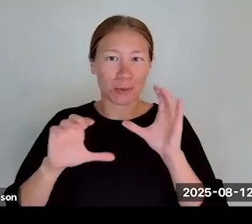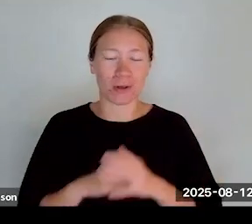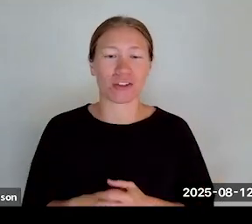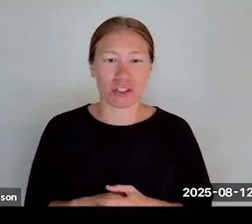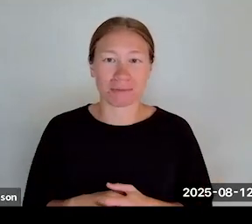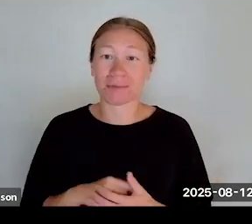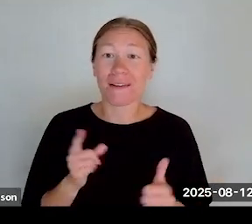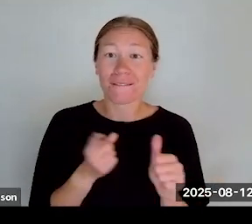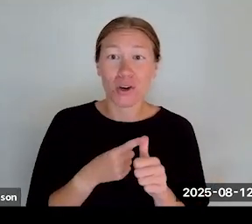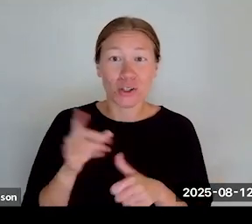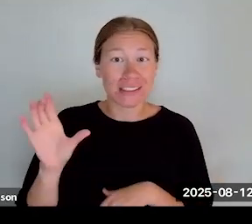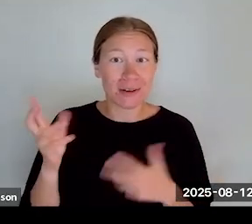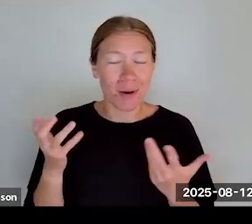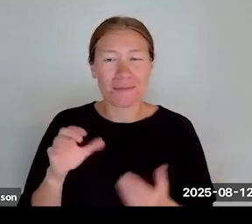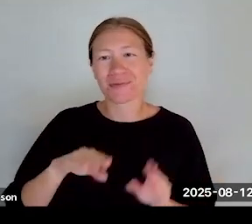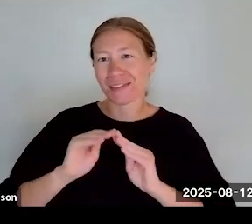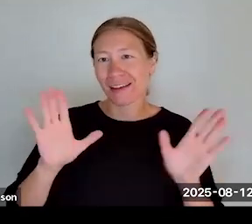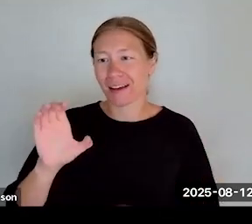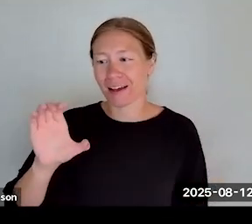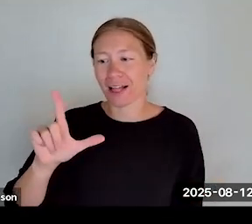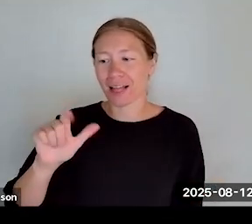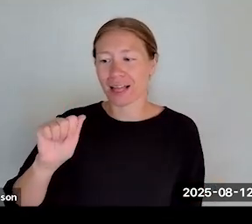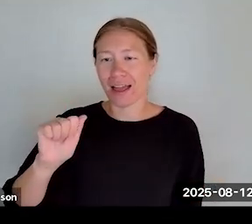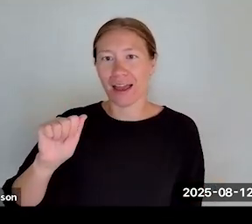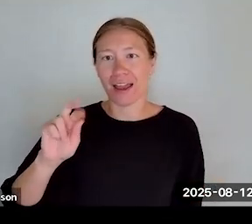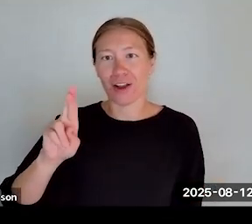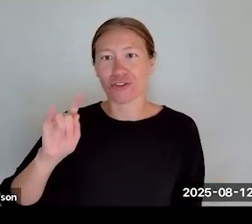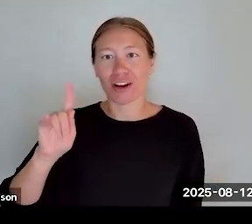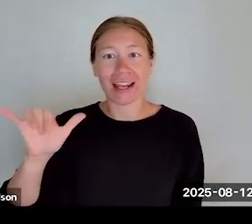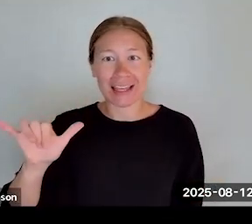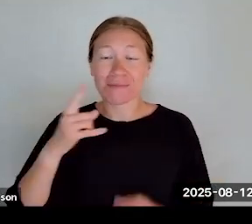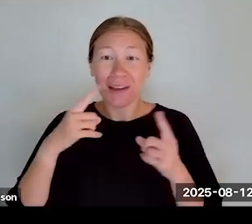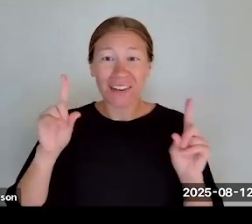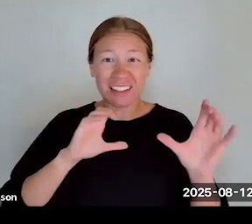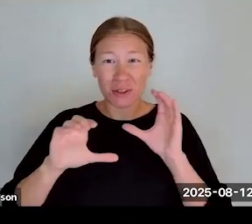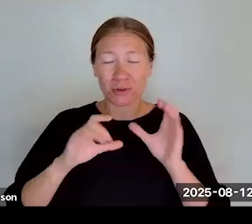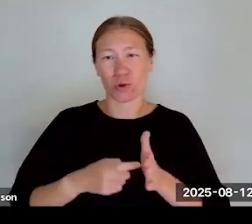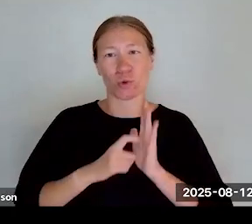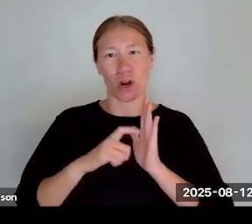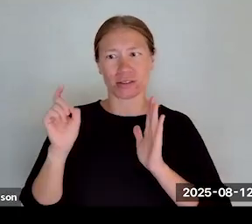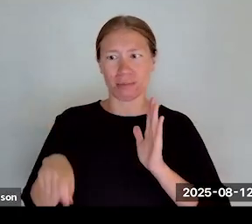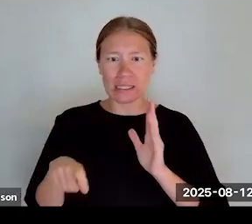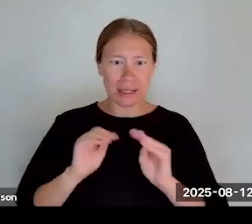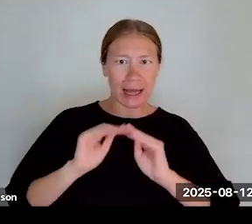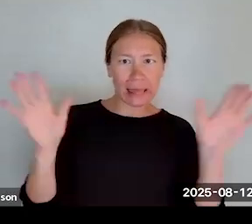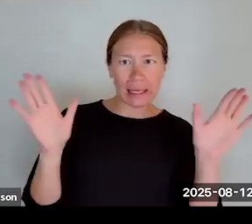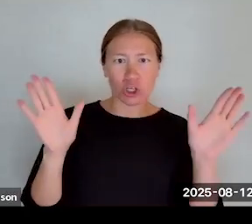The first C is clarity. Effective communication requires us to be clear and deliberate with our messages.